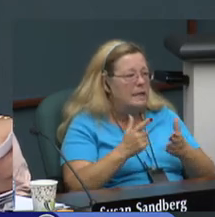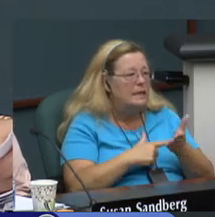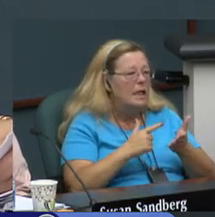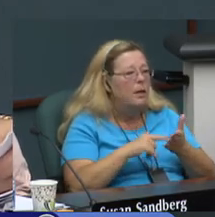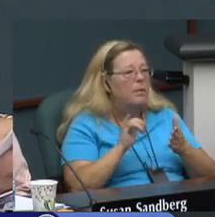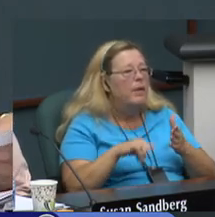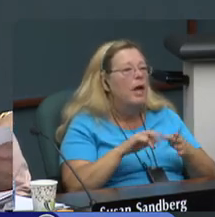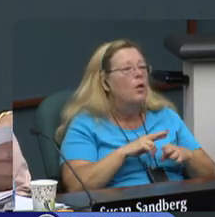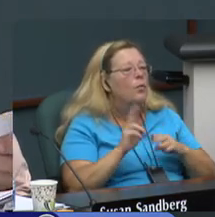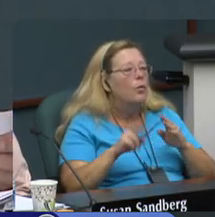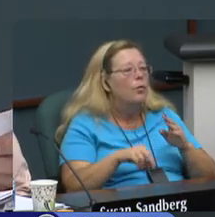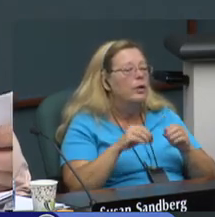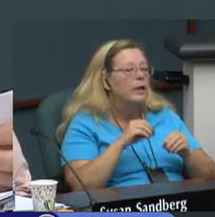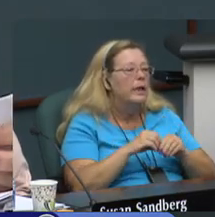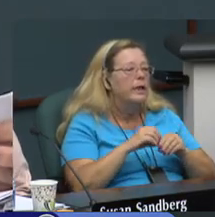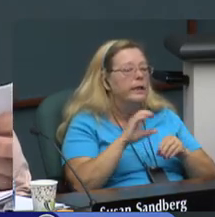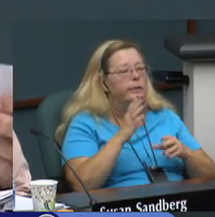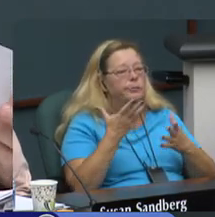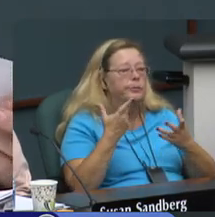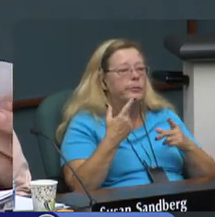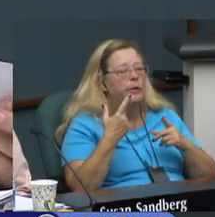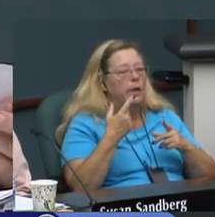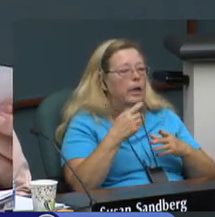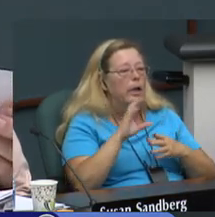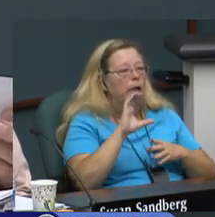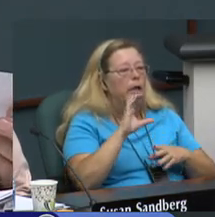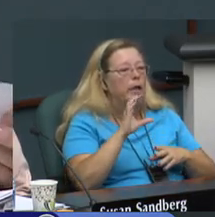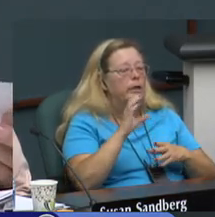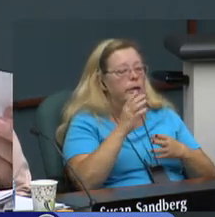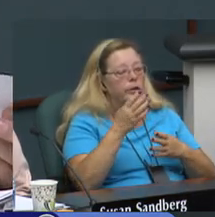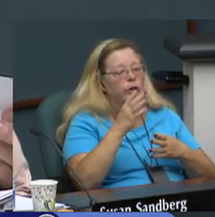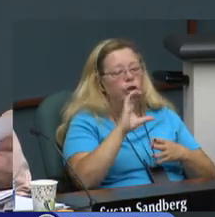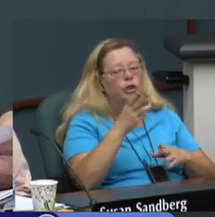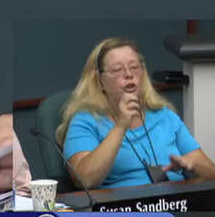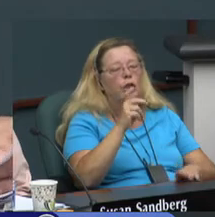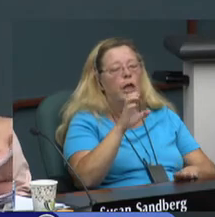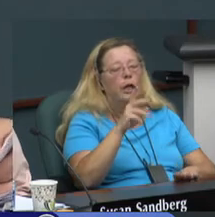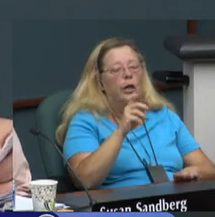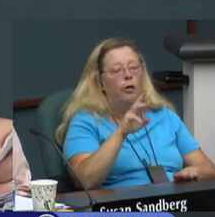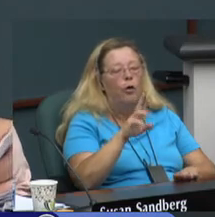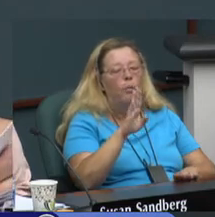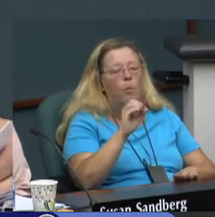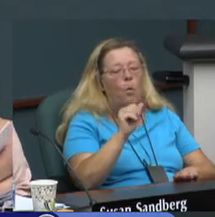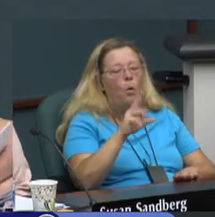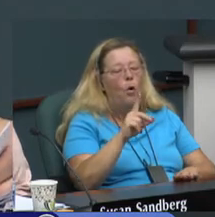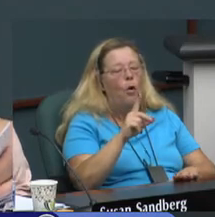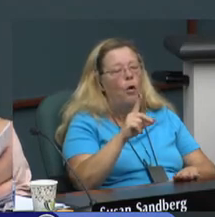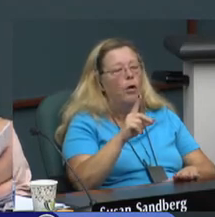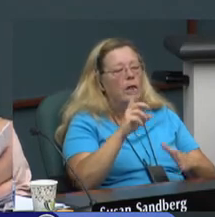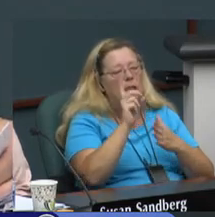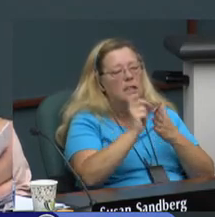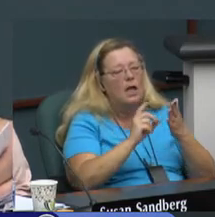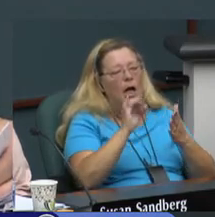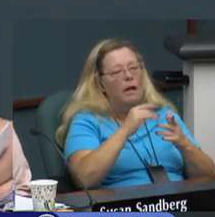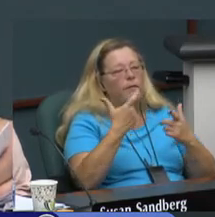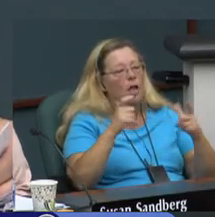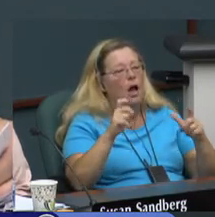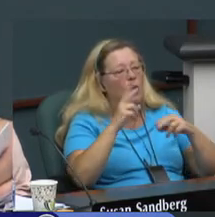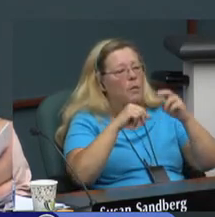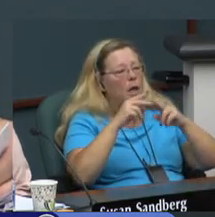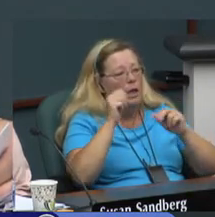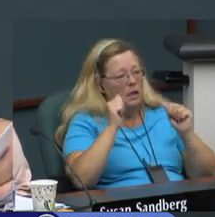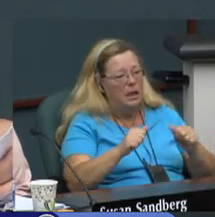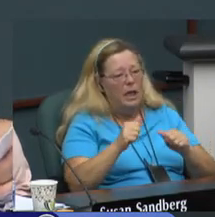in checkerboard design of large buildings can an architect get a waiver